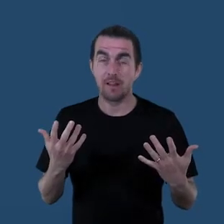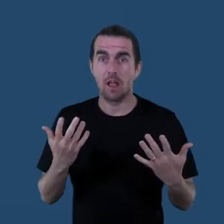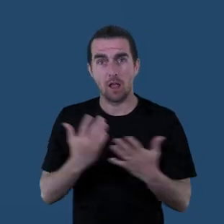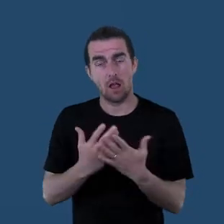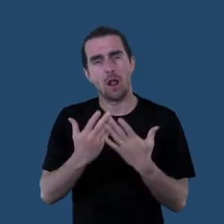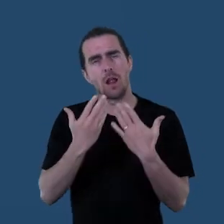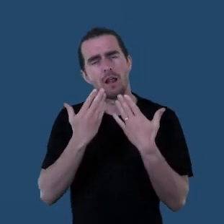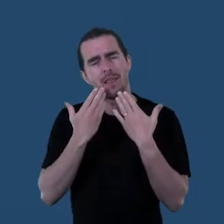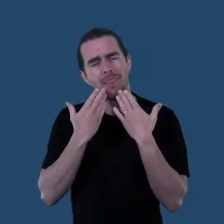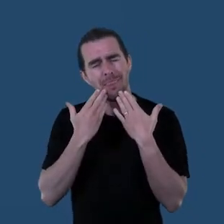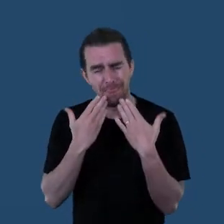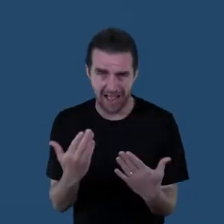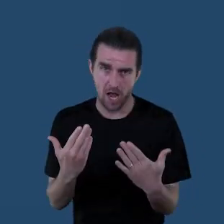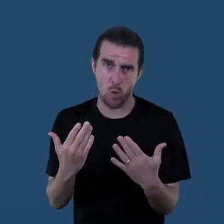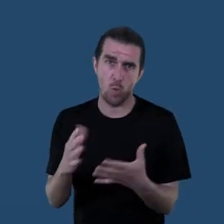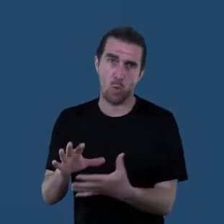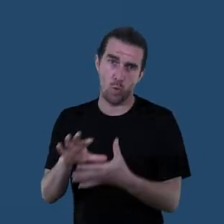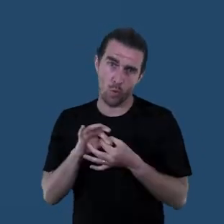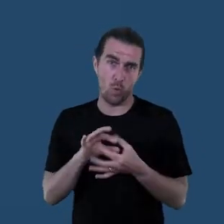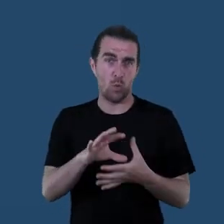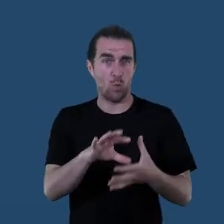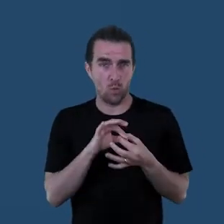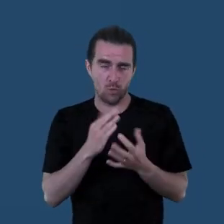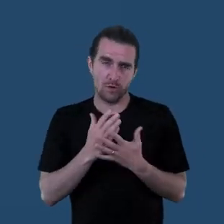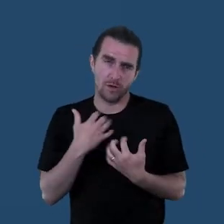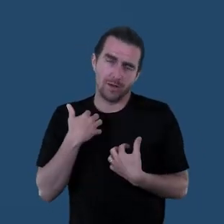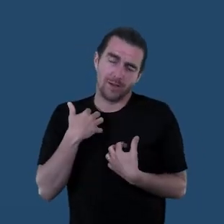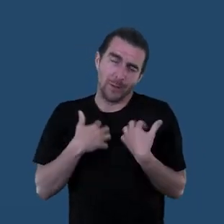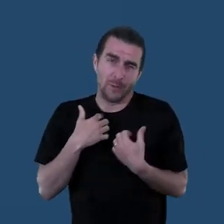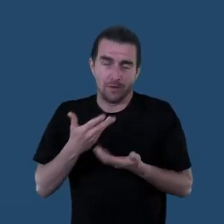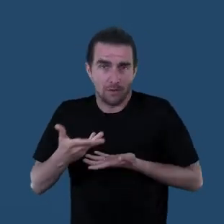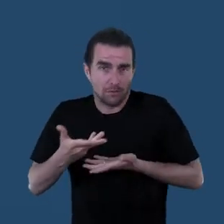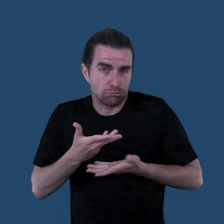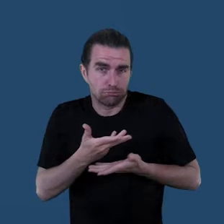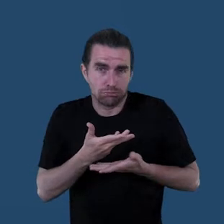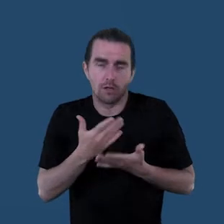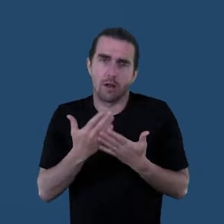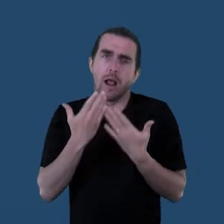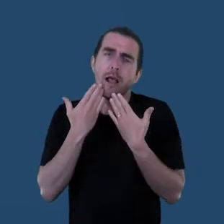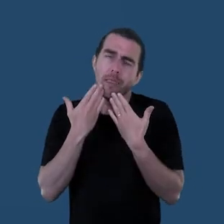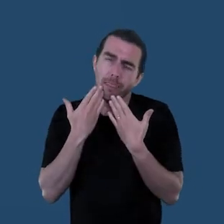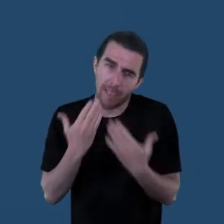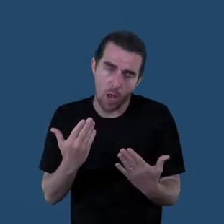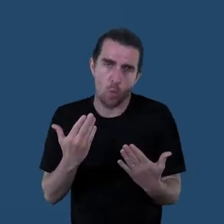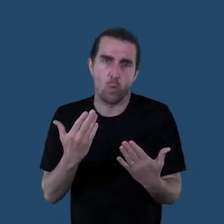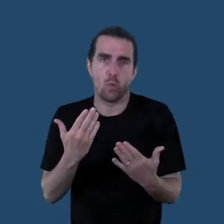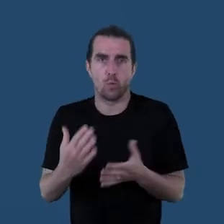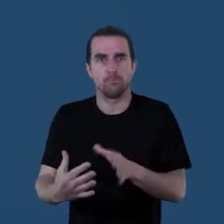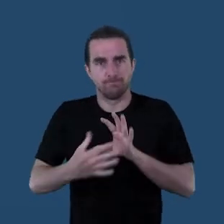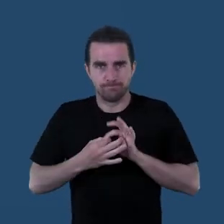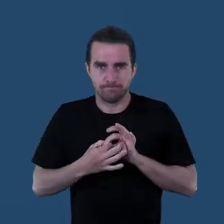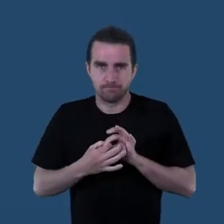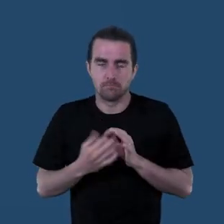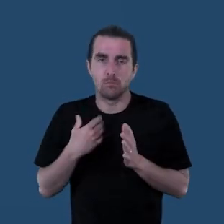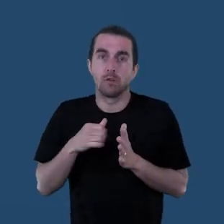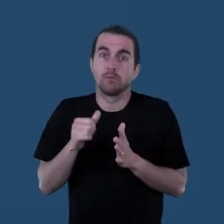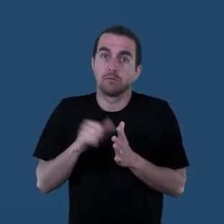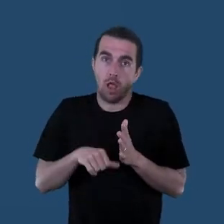Excellent, well, thank you both for joining us, and I'm really looking forward to chatting with you today and thank you guys as well again for coming. Do start sending in your questions